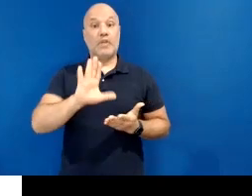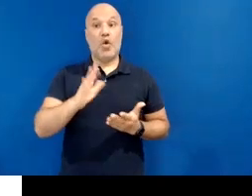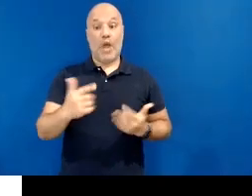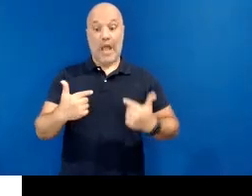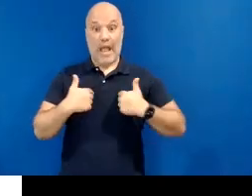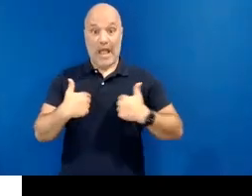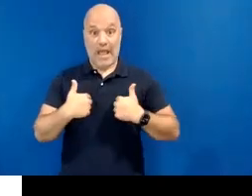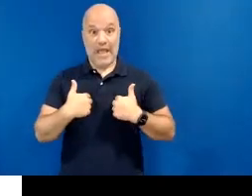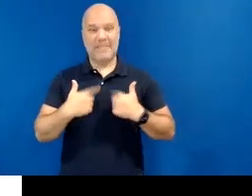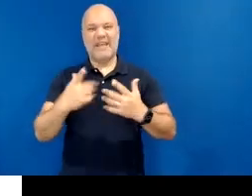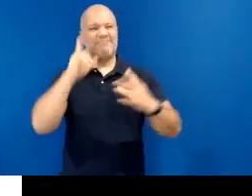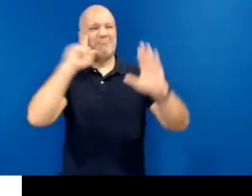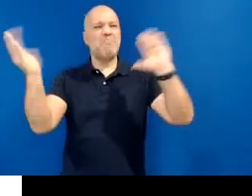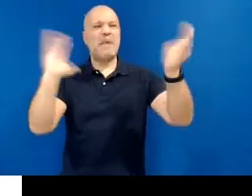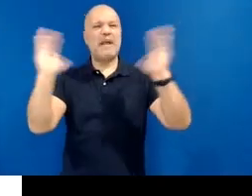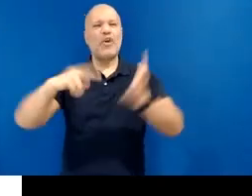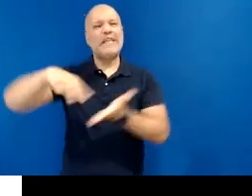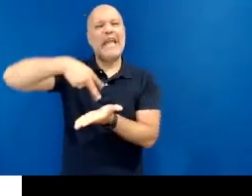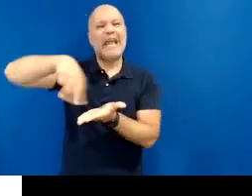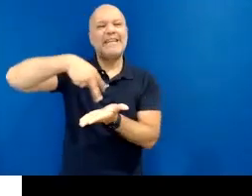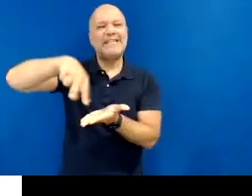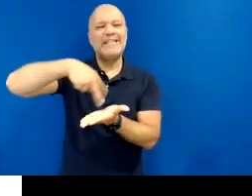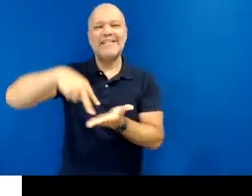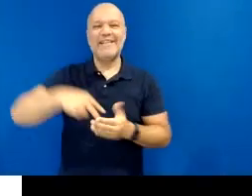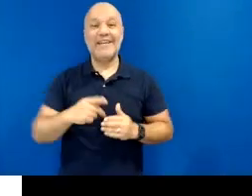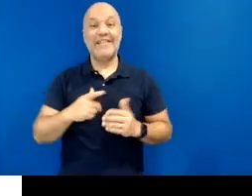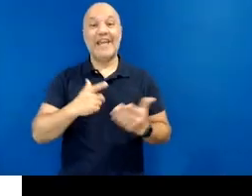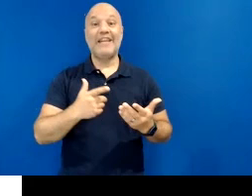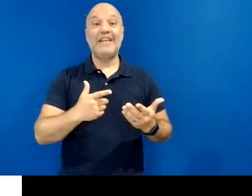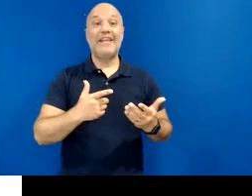and showed you how to dance and included you in that dance.